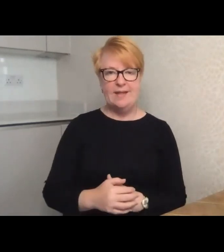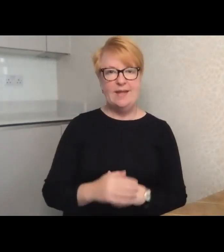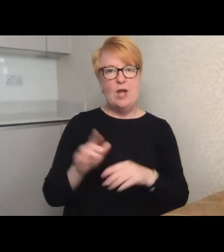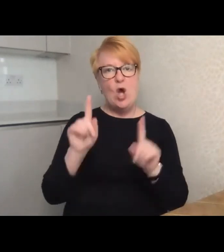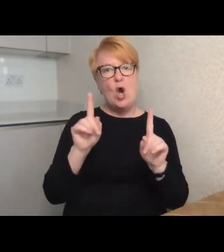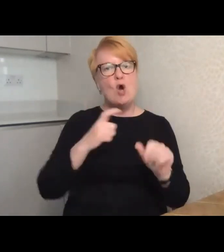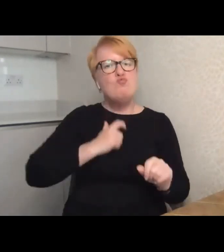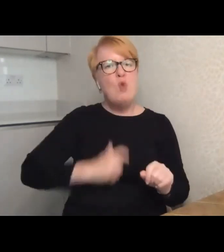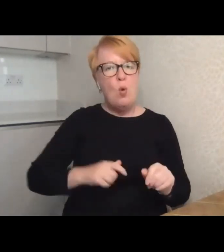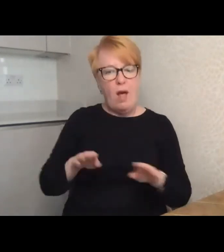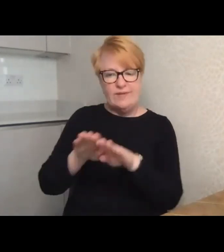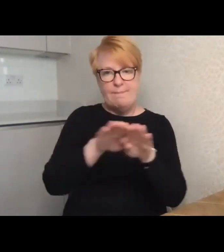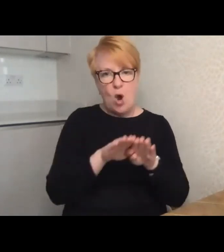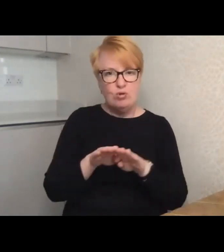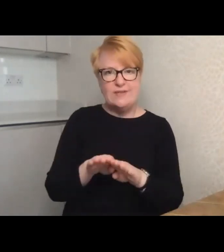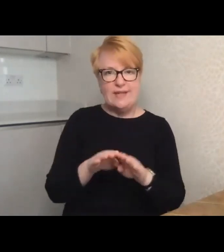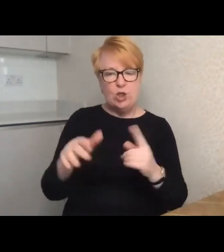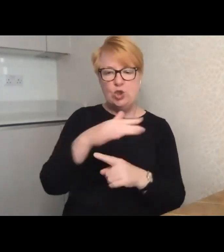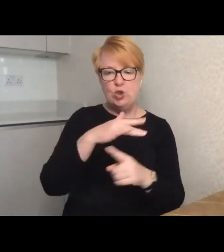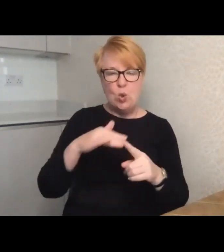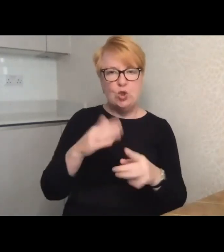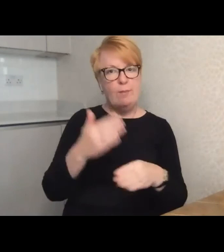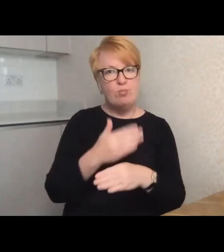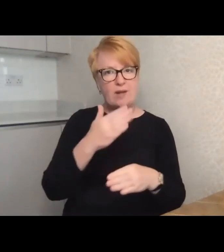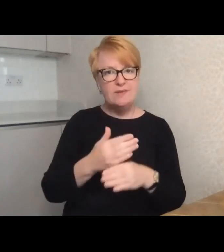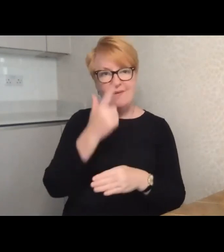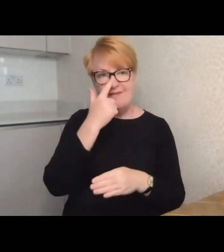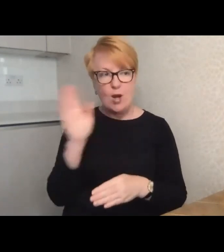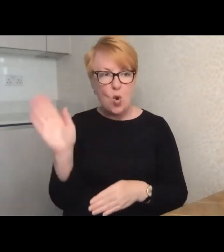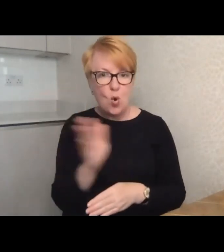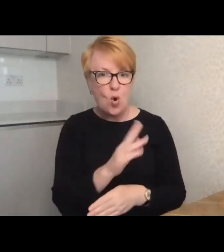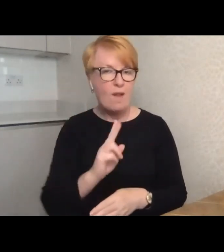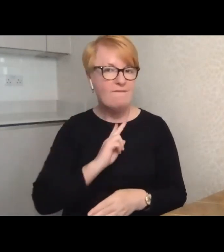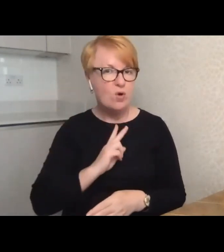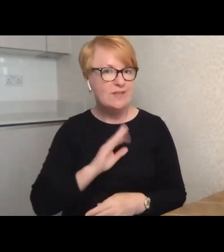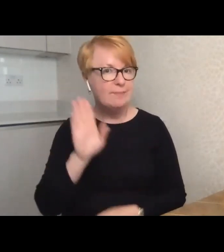practice? Can all voices be heard?’ This event will ask how do socially